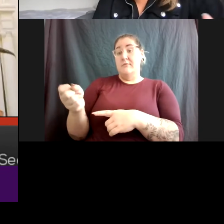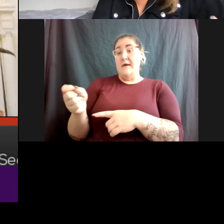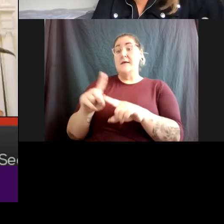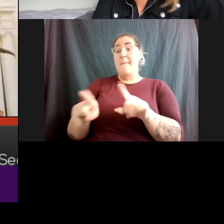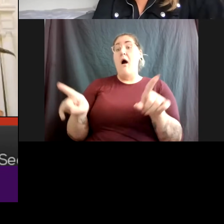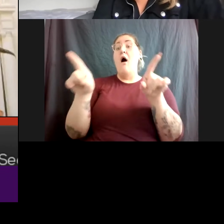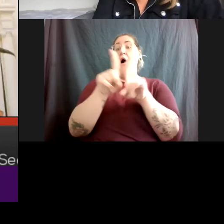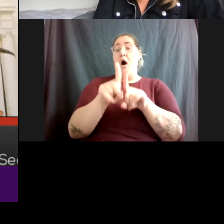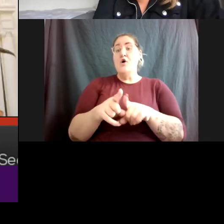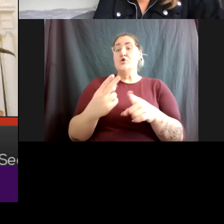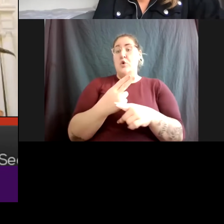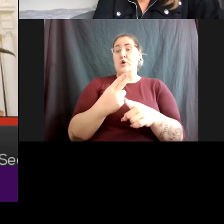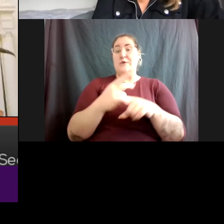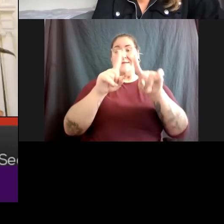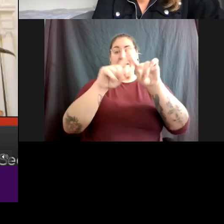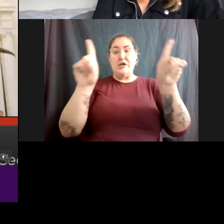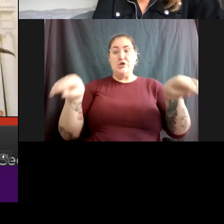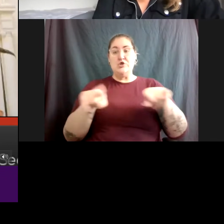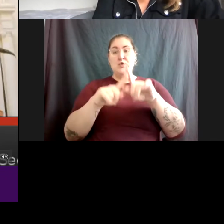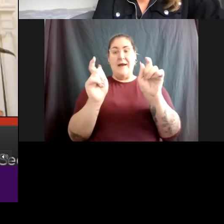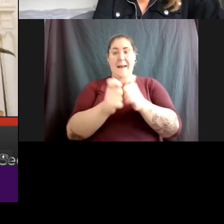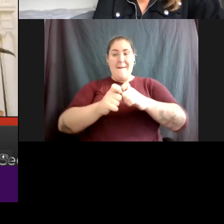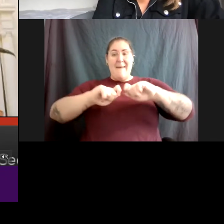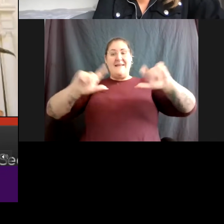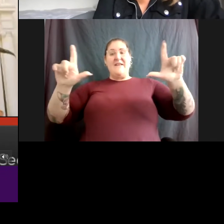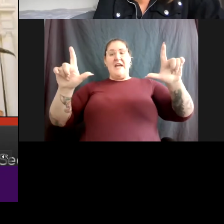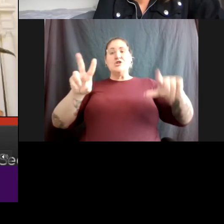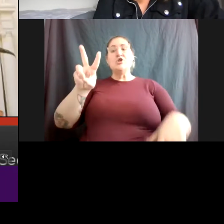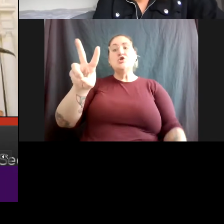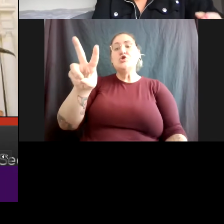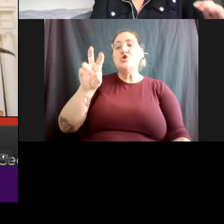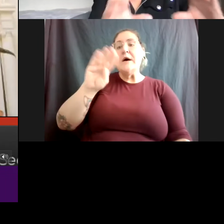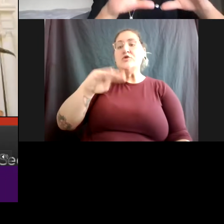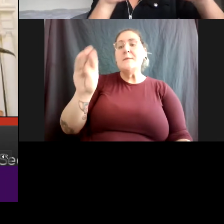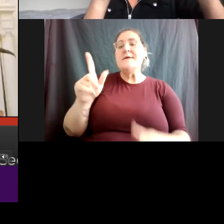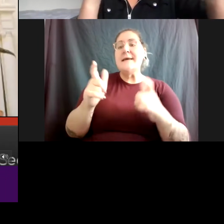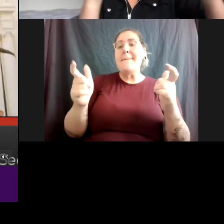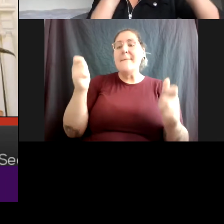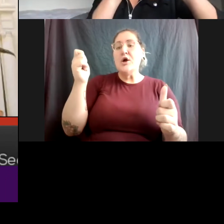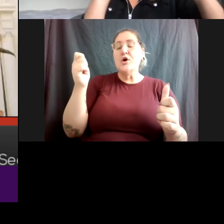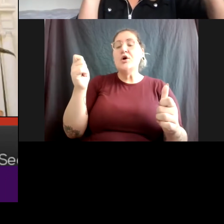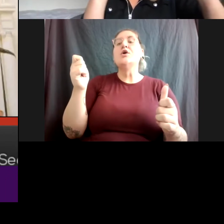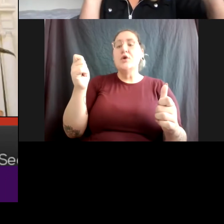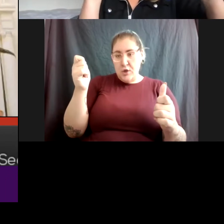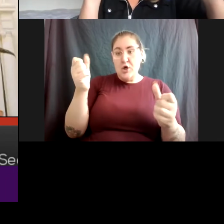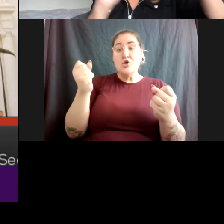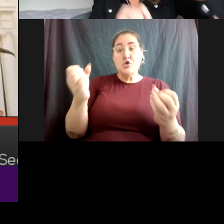to 200, 400%. And what you get on screen when you open up the page is effectively, the advertising